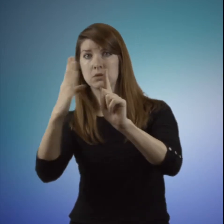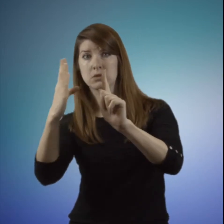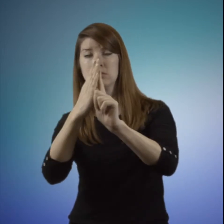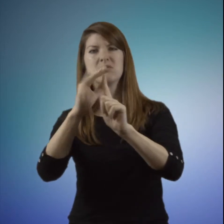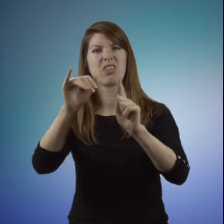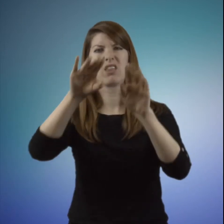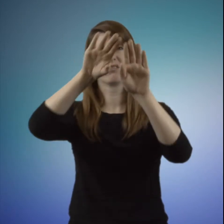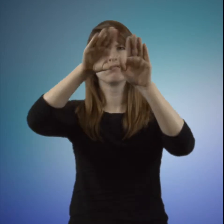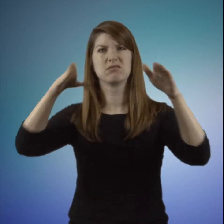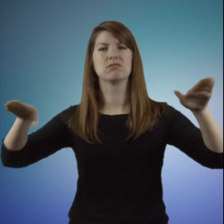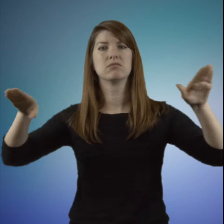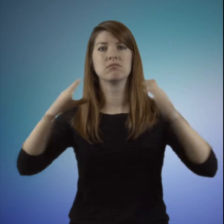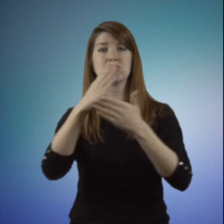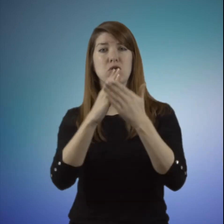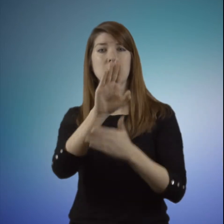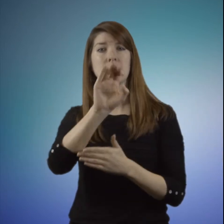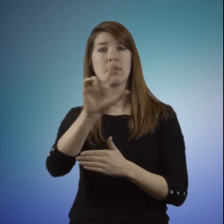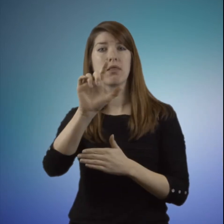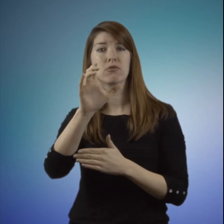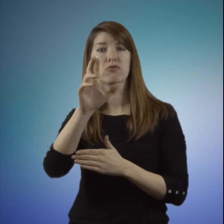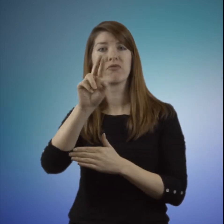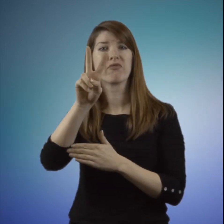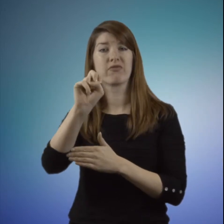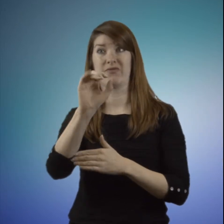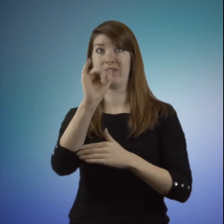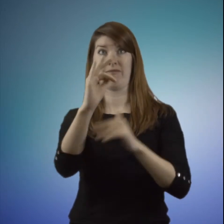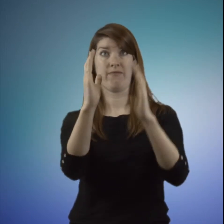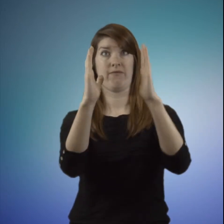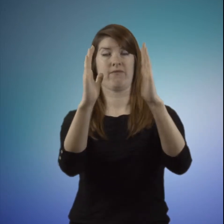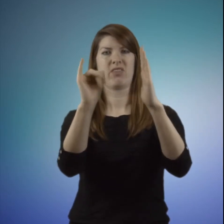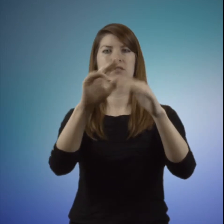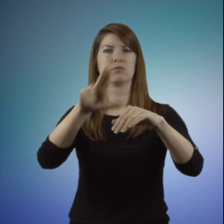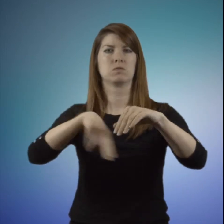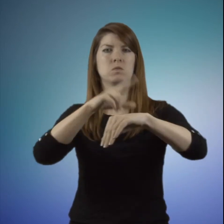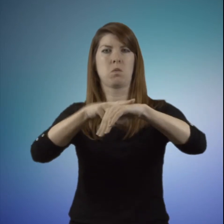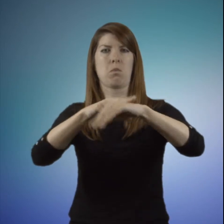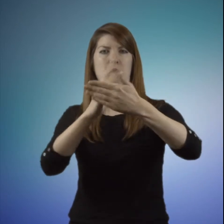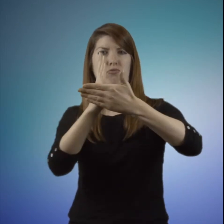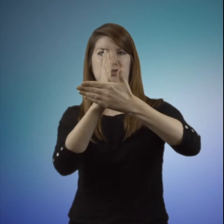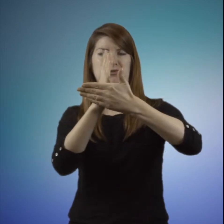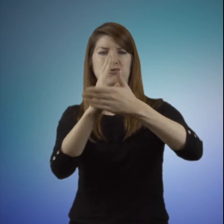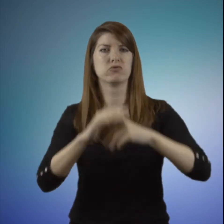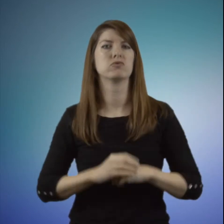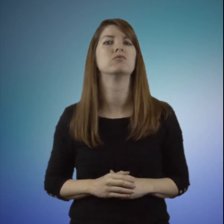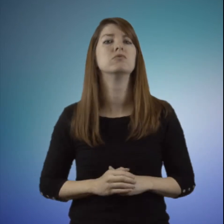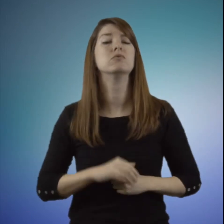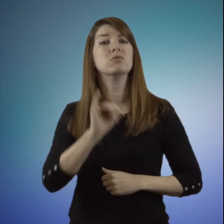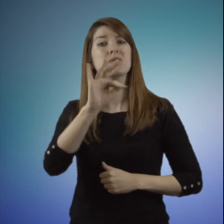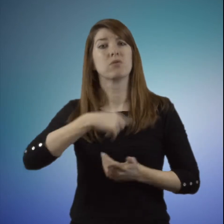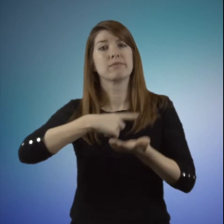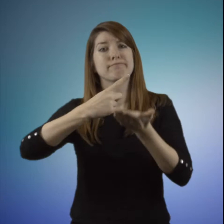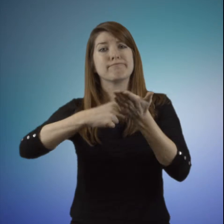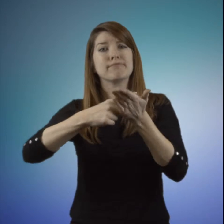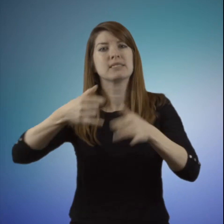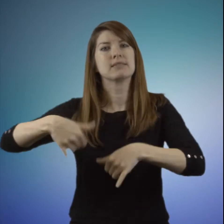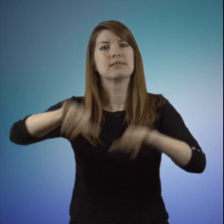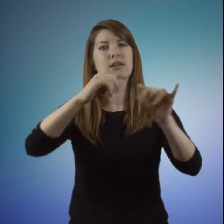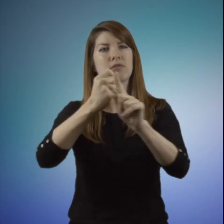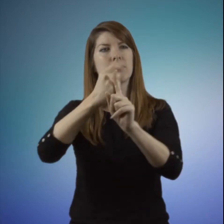of the curve, is within the normal range. So, when we talk about standard deviation, those are the standard deviations.